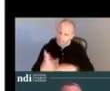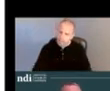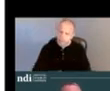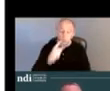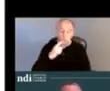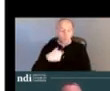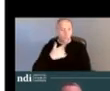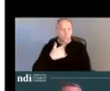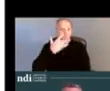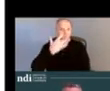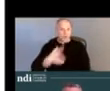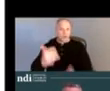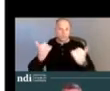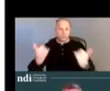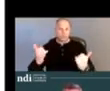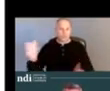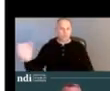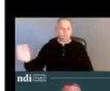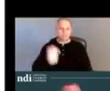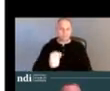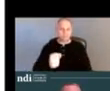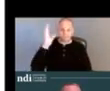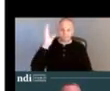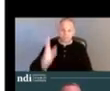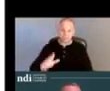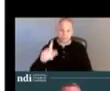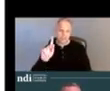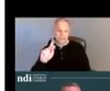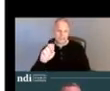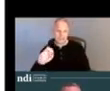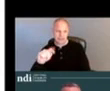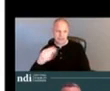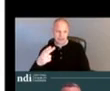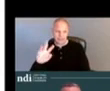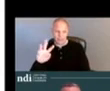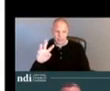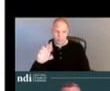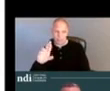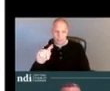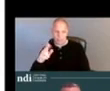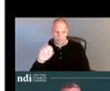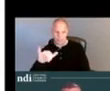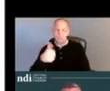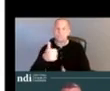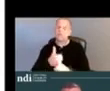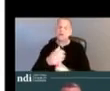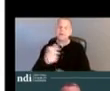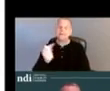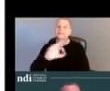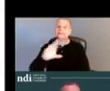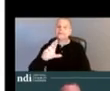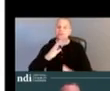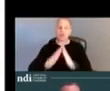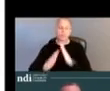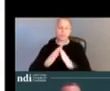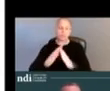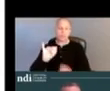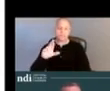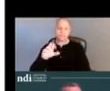that today we have Kenneth Worthey who is a Senior Community Affairs Specialist, Consumer